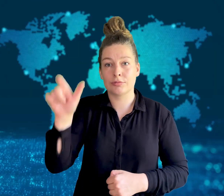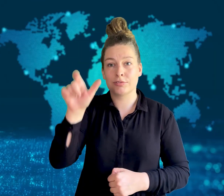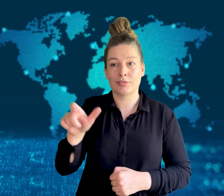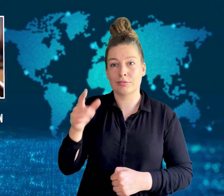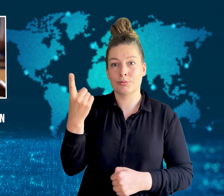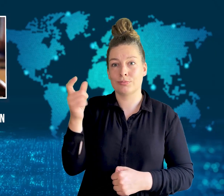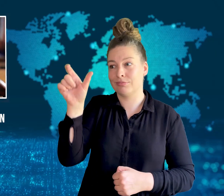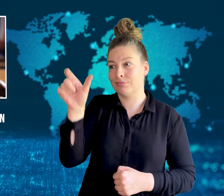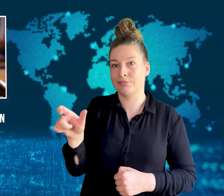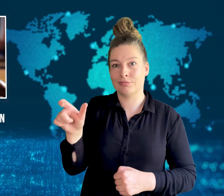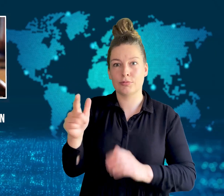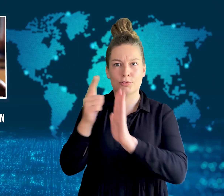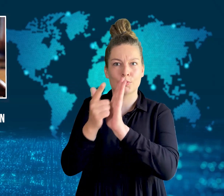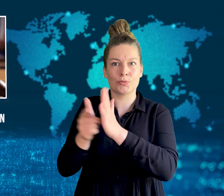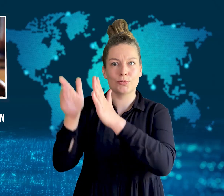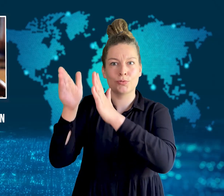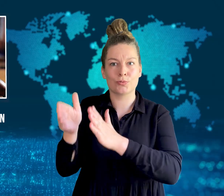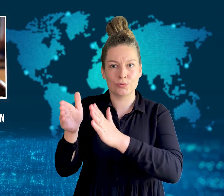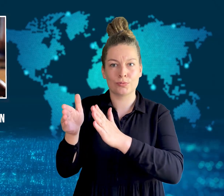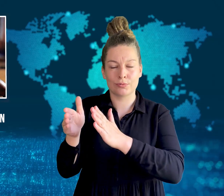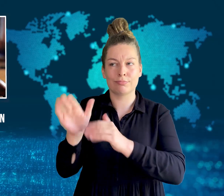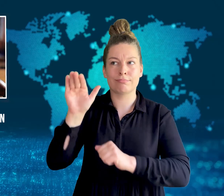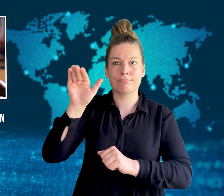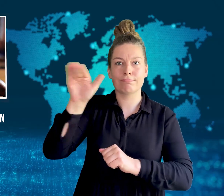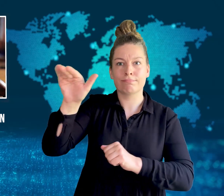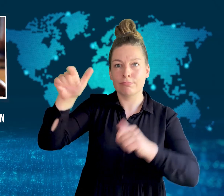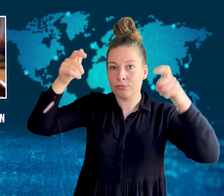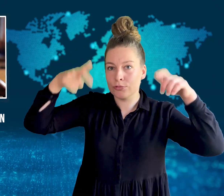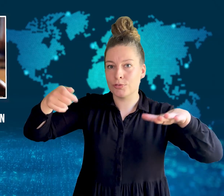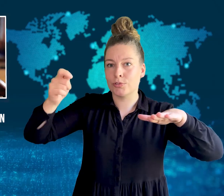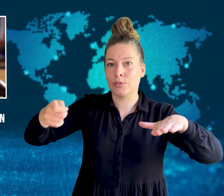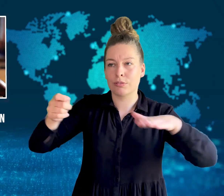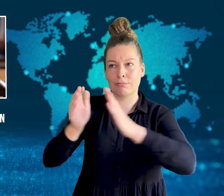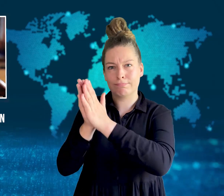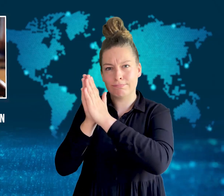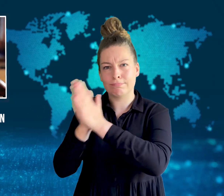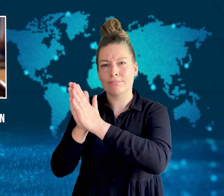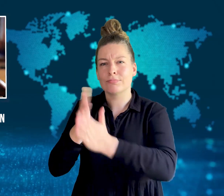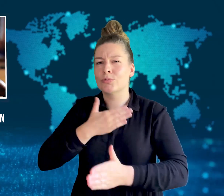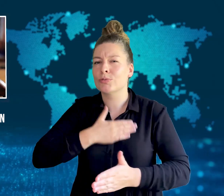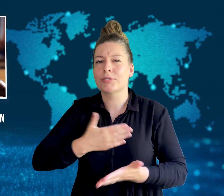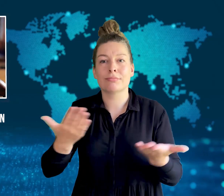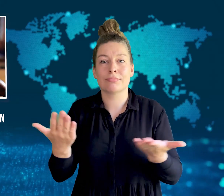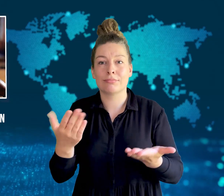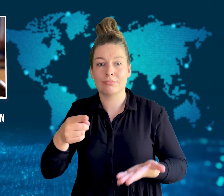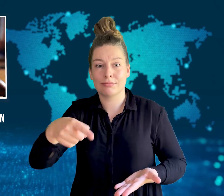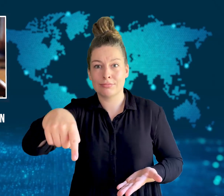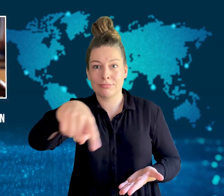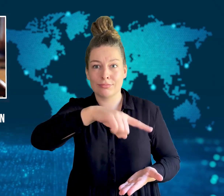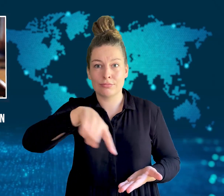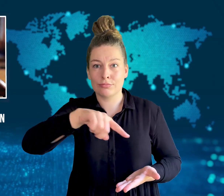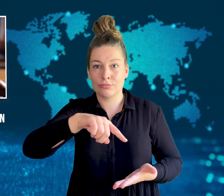[MONIKA]: An Italian lawyer has requested cancellation of